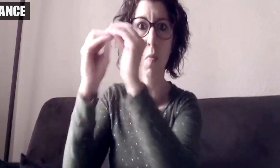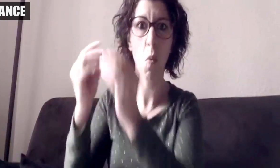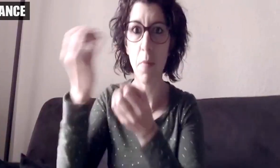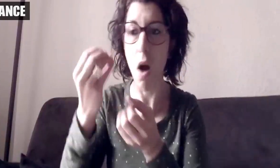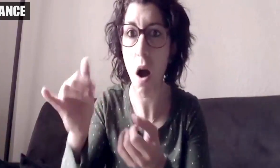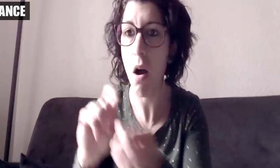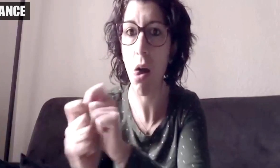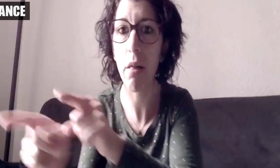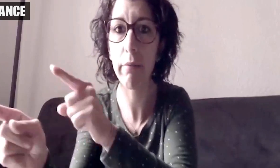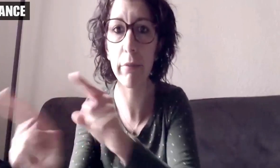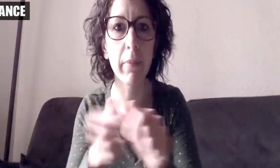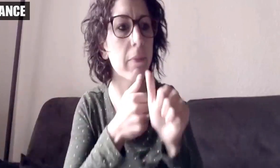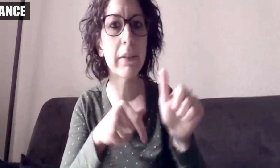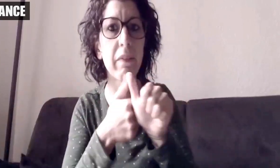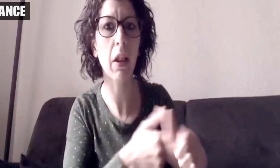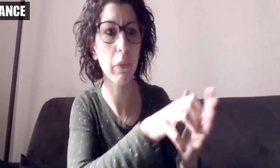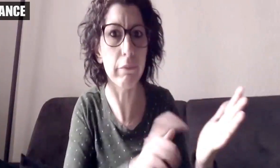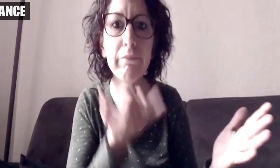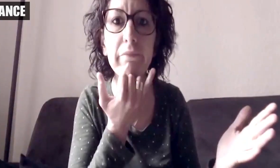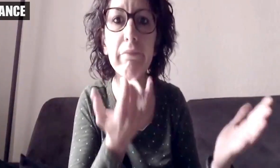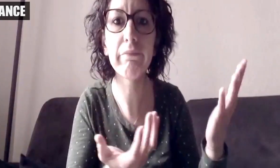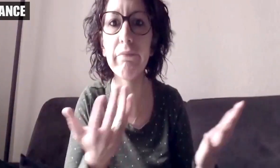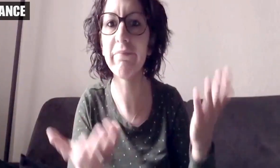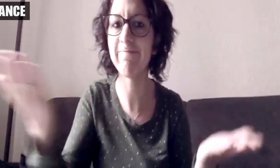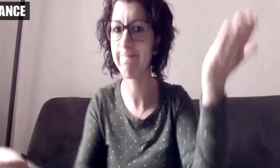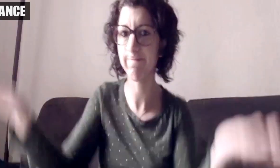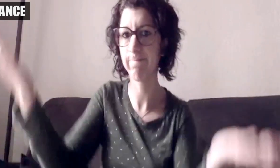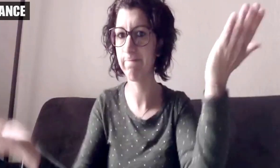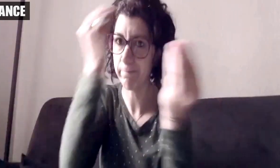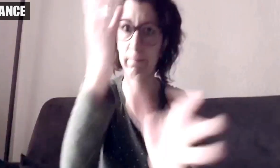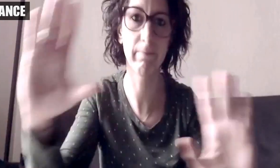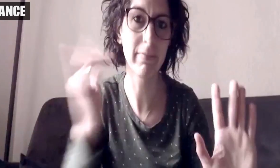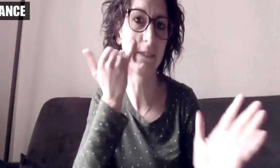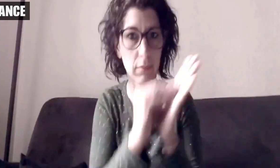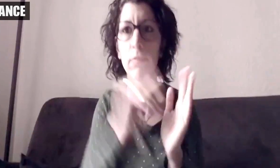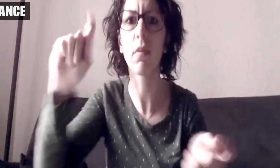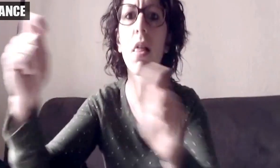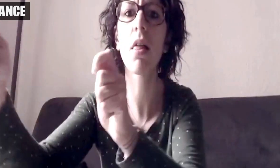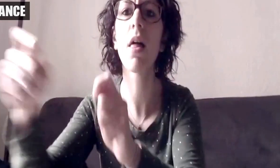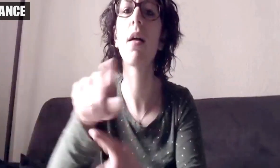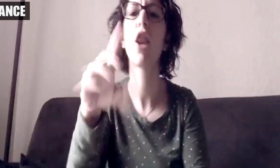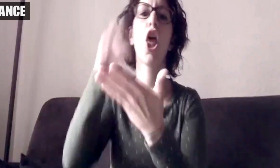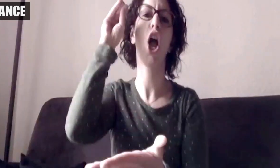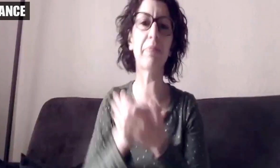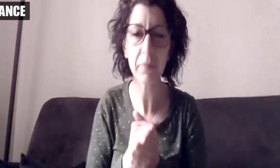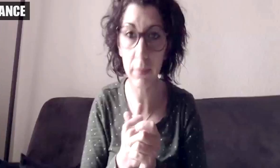But, be flexible as anything can happen, your plans can and probably will change. Traveling is a learning experience, you'll learn as you go on.